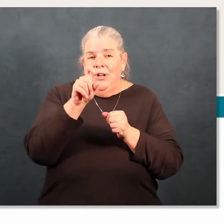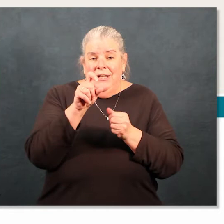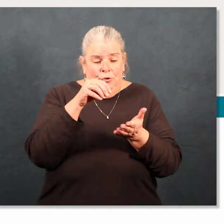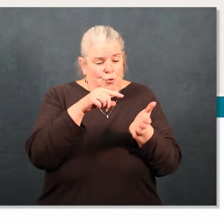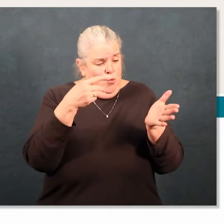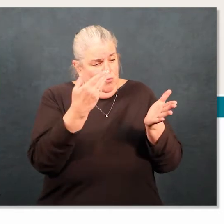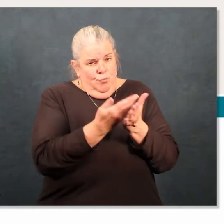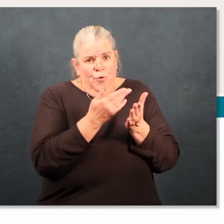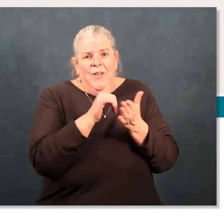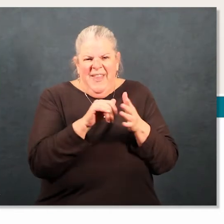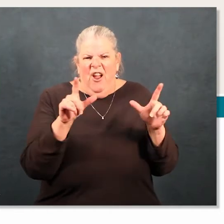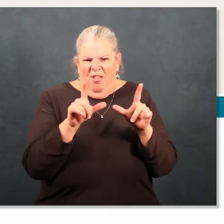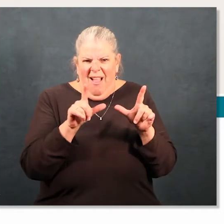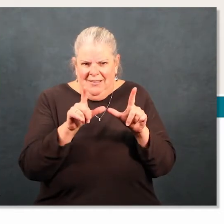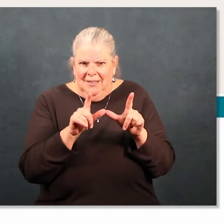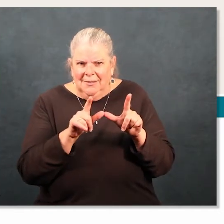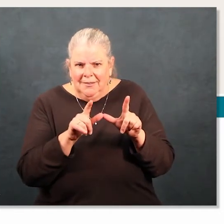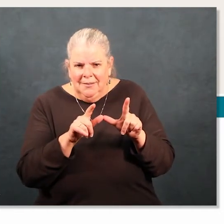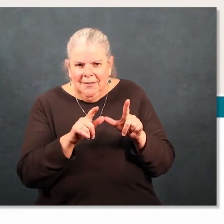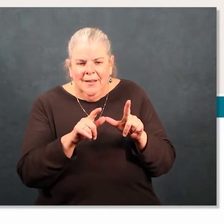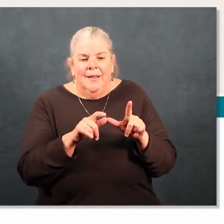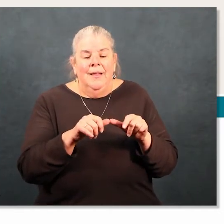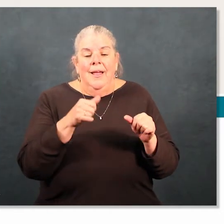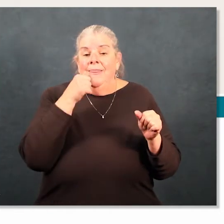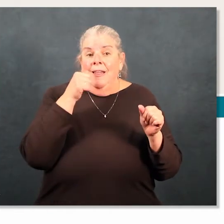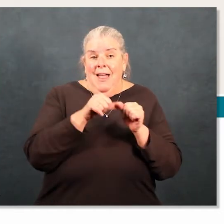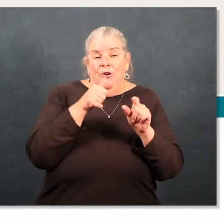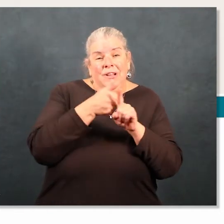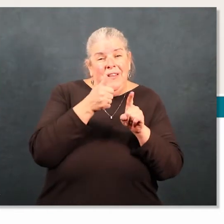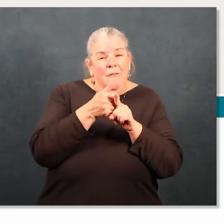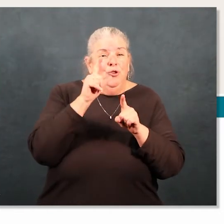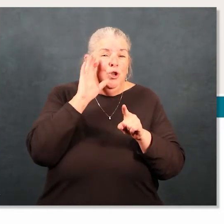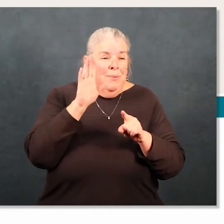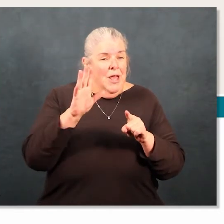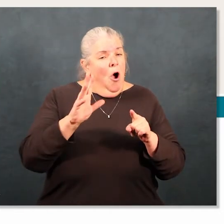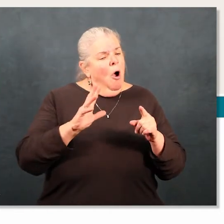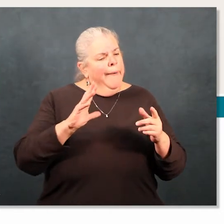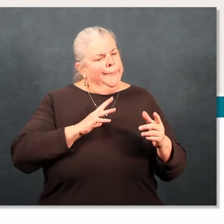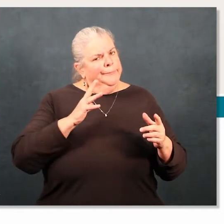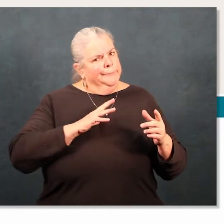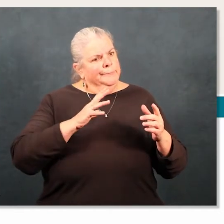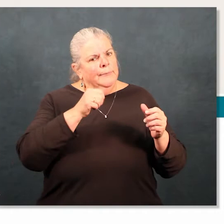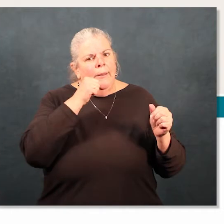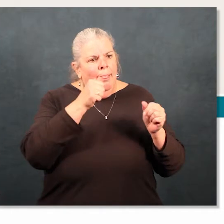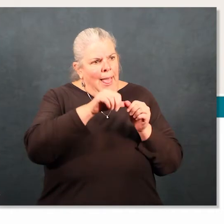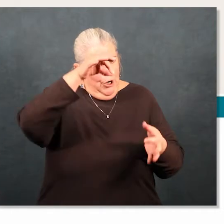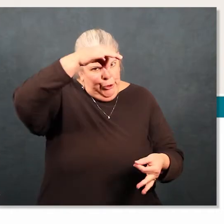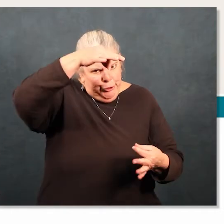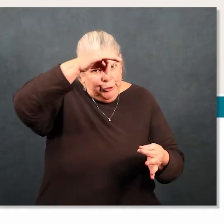The letter should be written on letterhead and they also need to indicate that they are